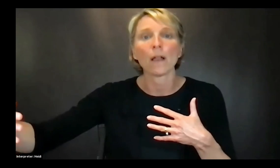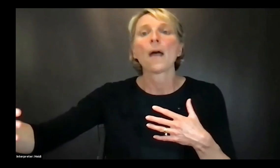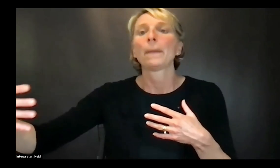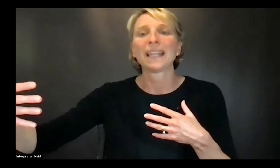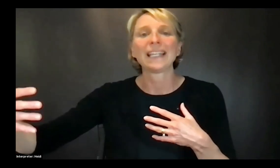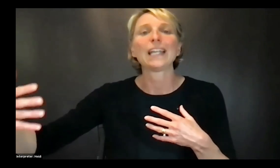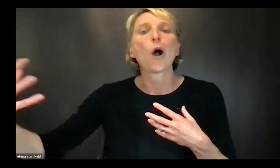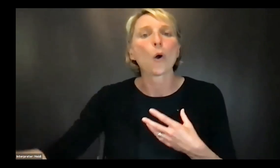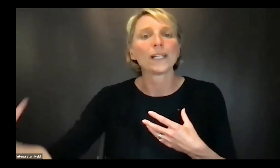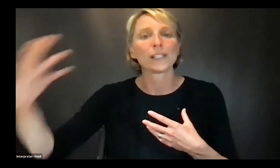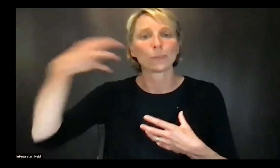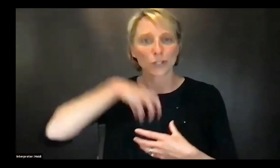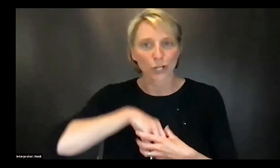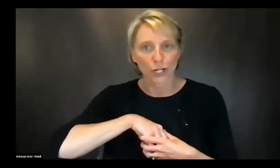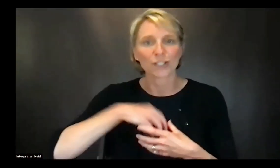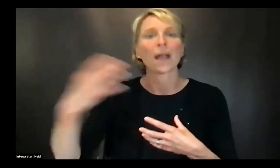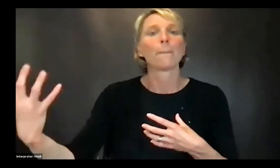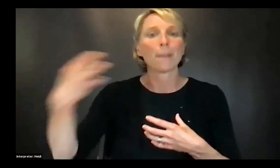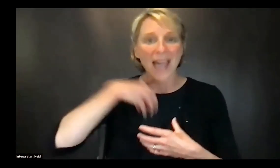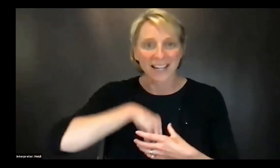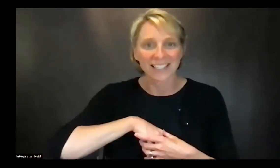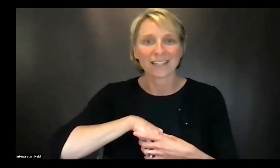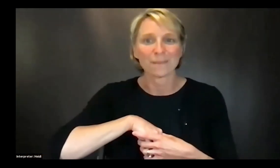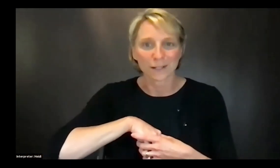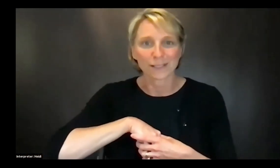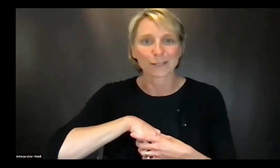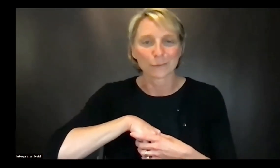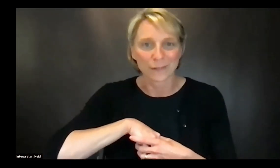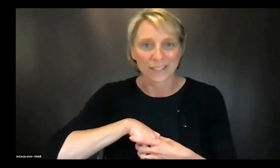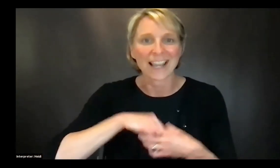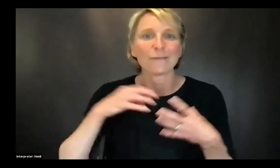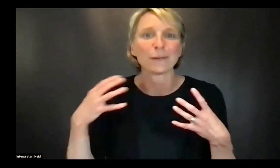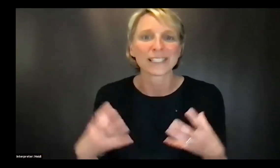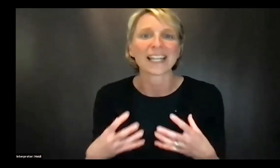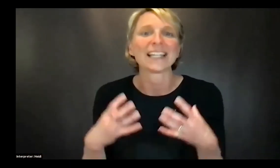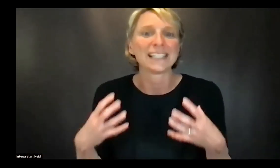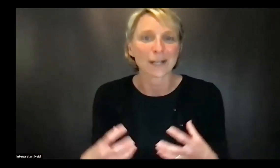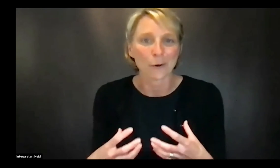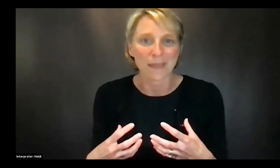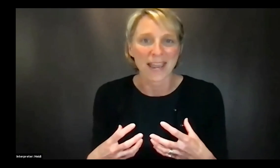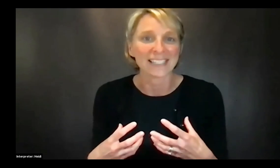but then he always returned back to the American School for the Deaf. It was like his home base and